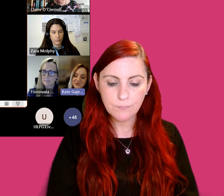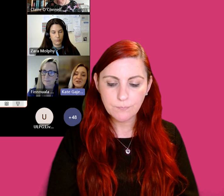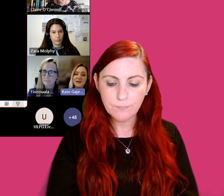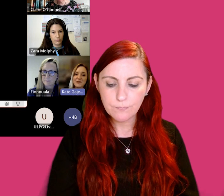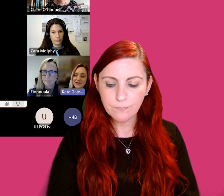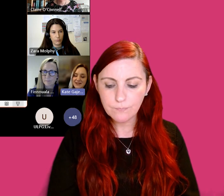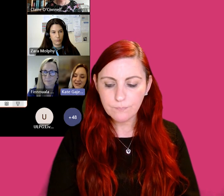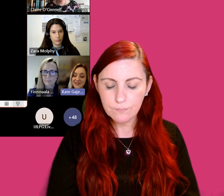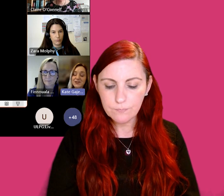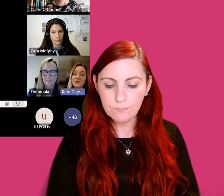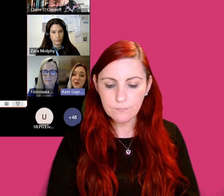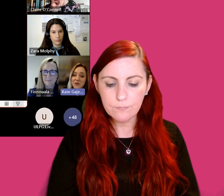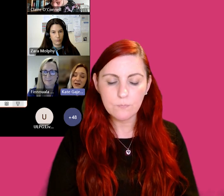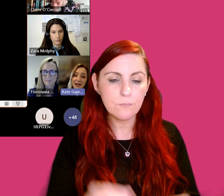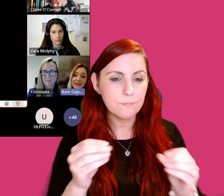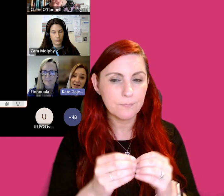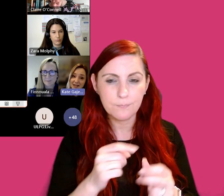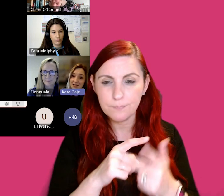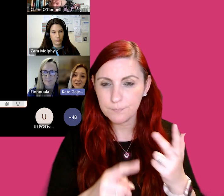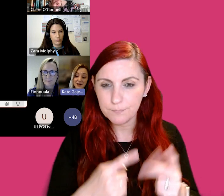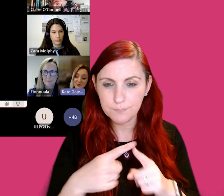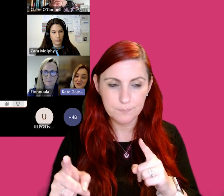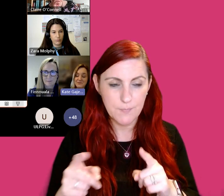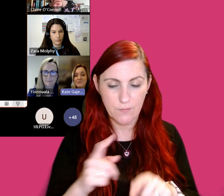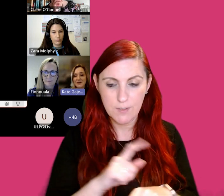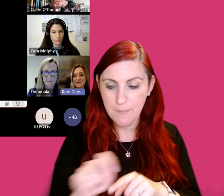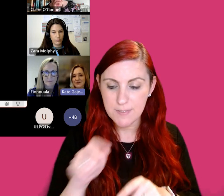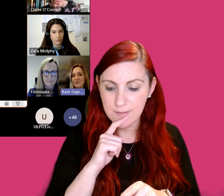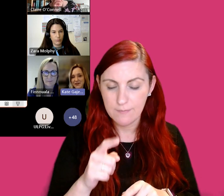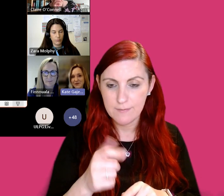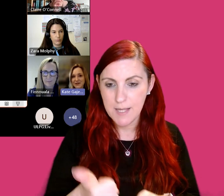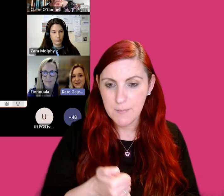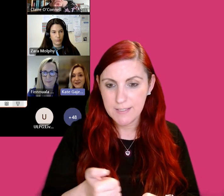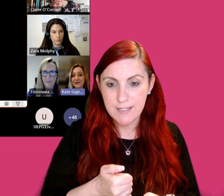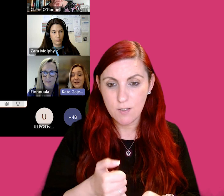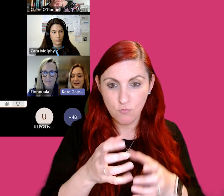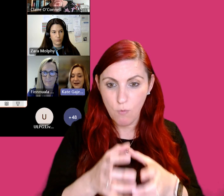type two diabetes is growing and in 10 years the numbers of people living with diabetes Eland in